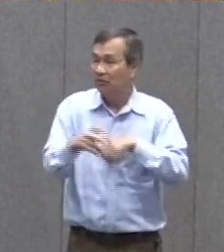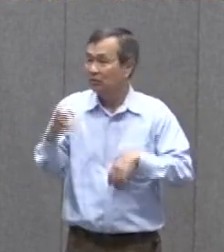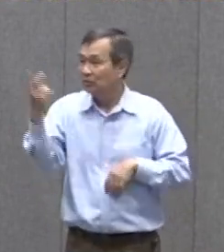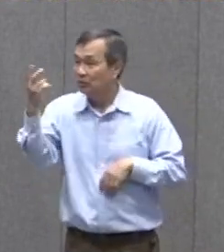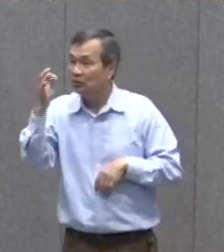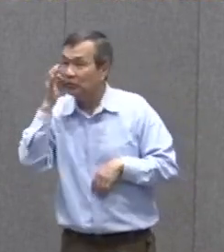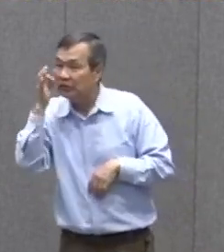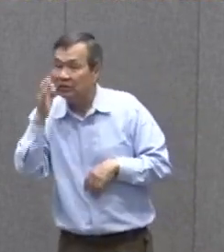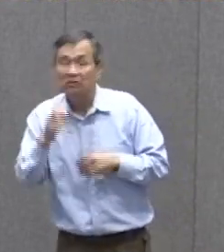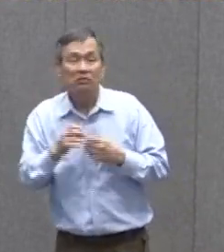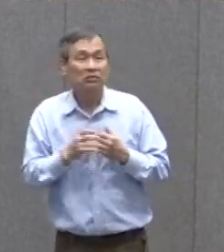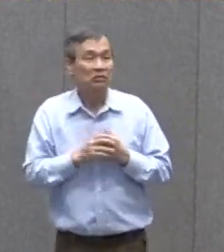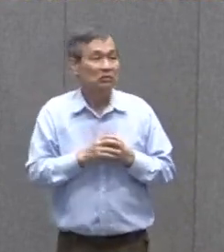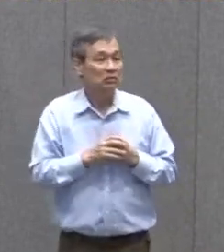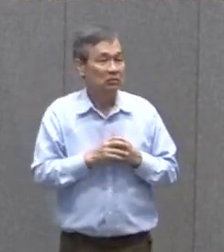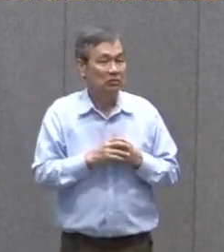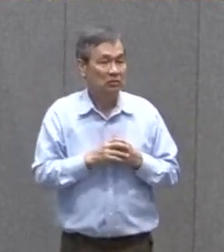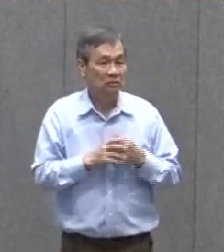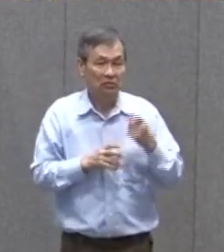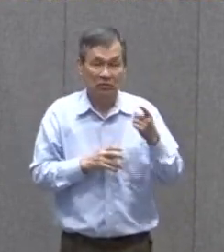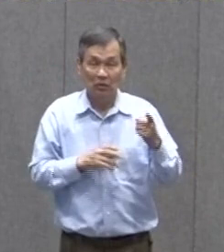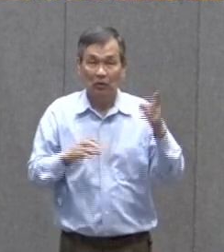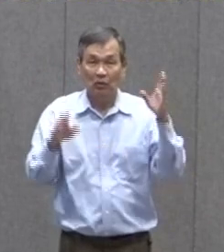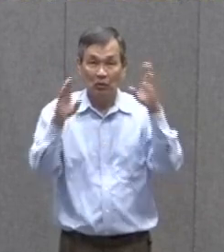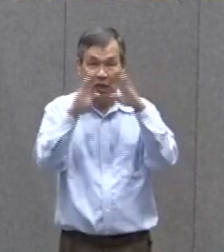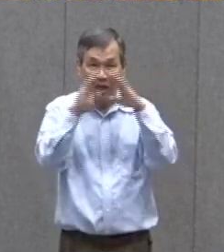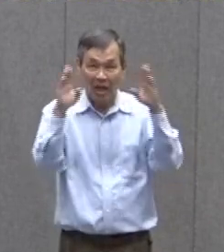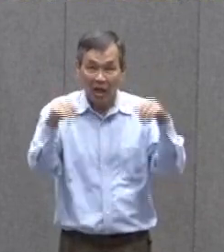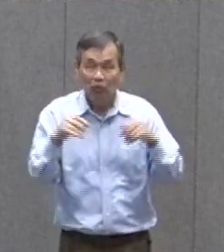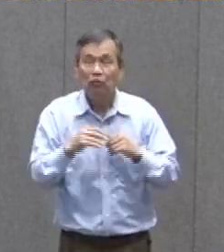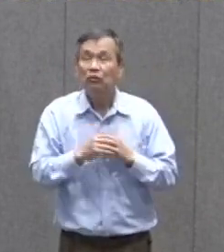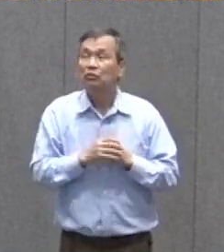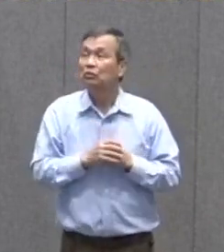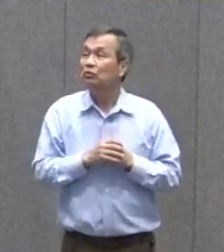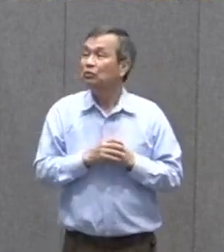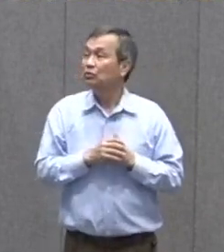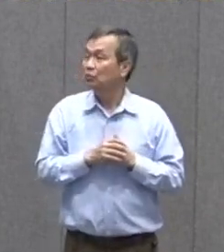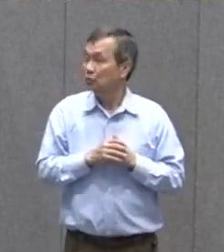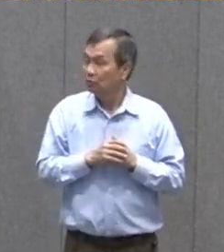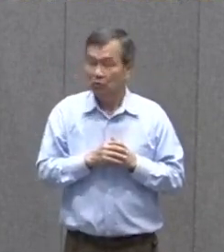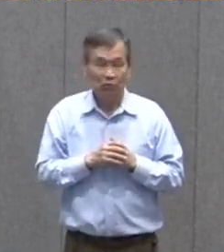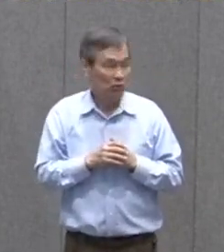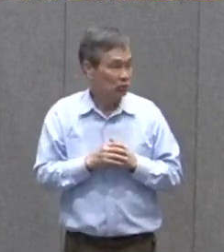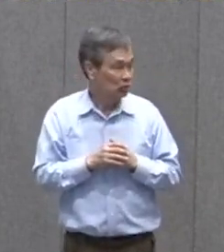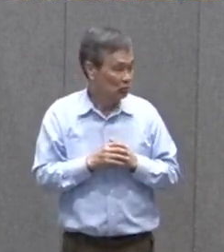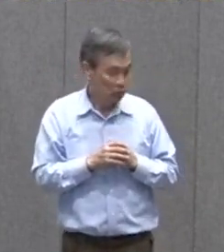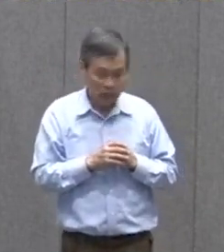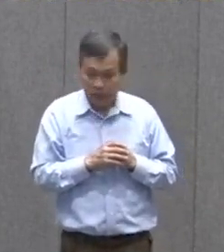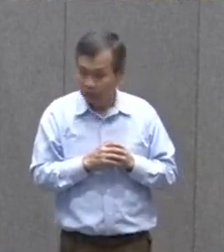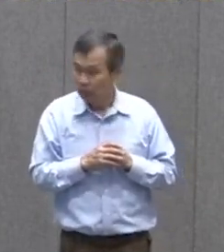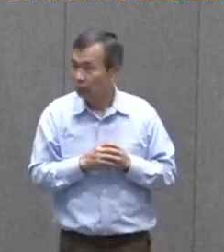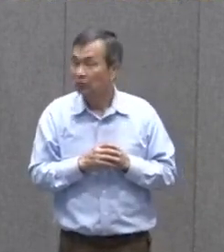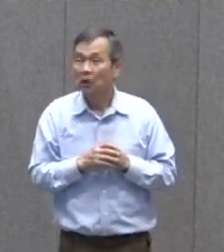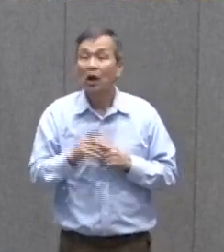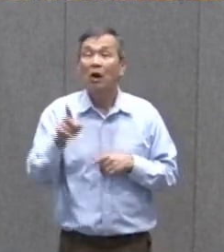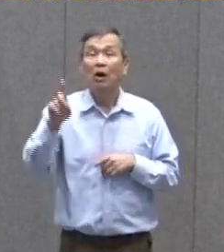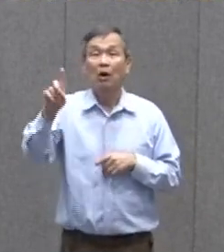He sees one house. He sees one fire.